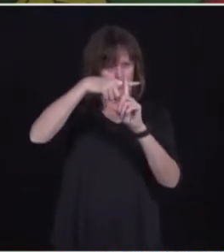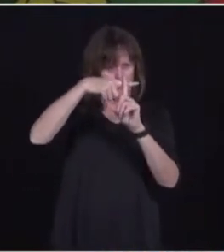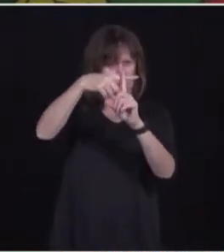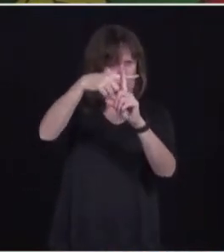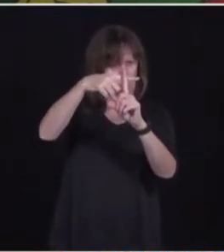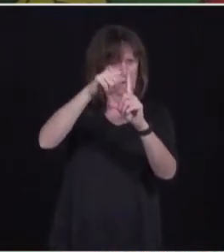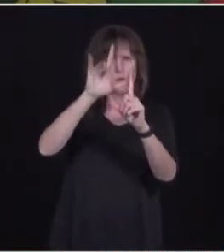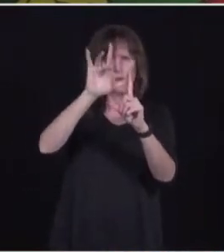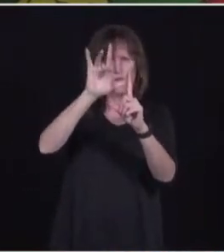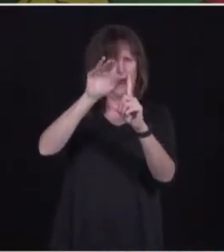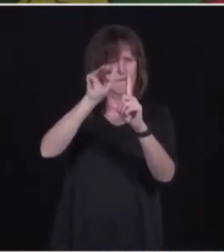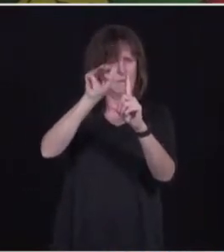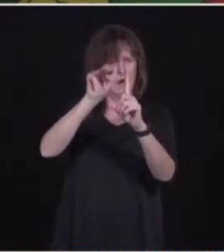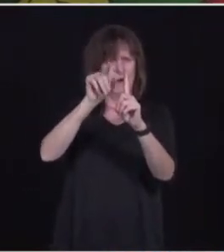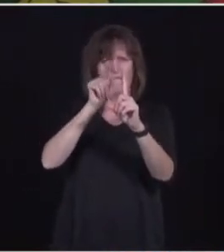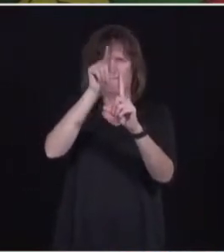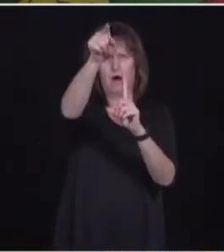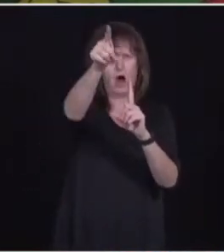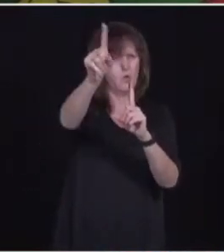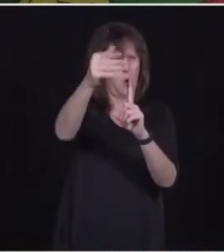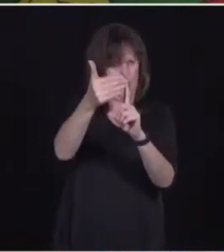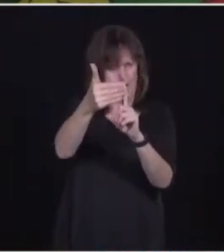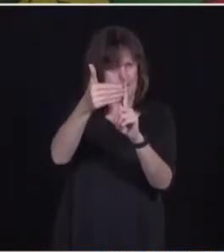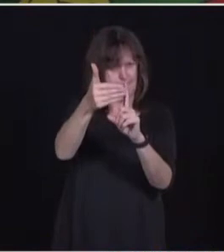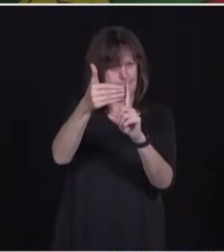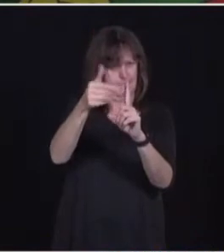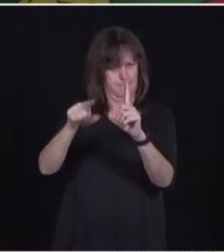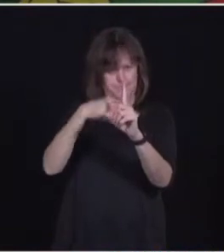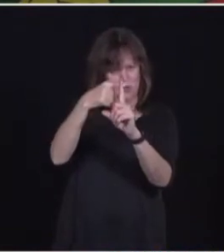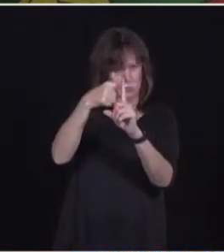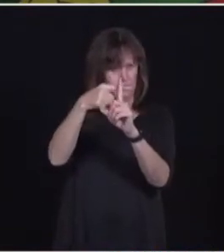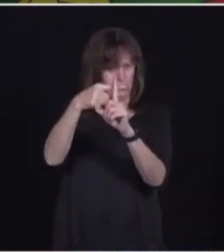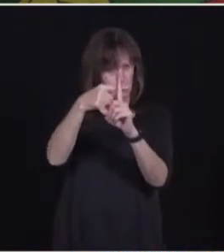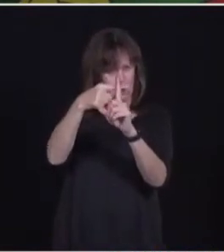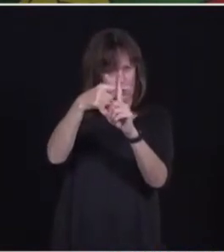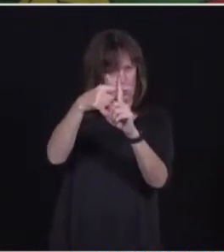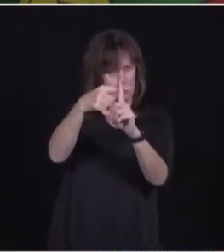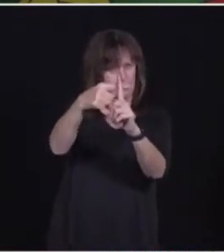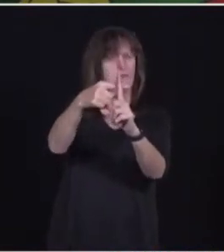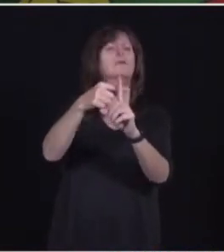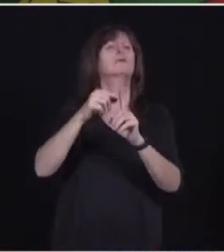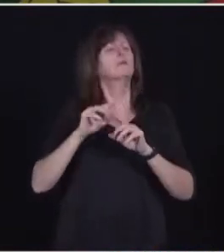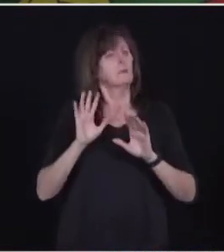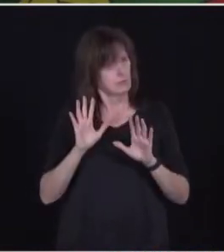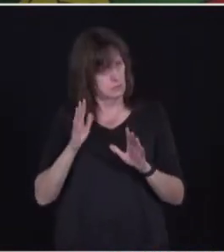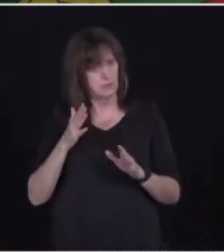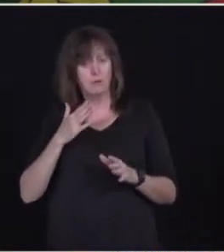in the military, we say shoot to 25 m targets first, should the ones in close and get at the